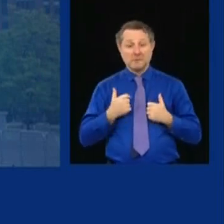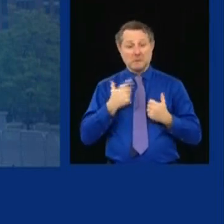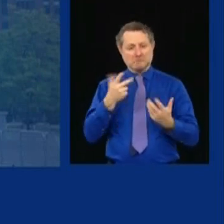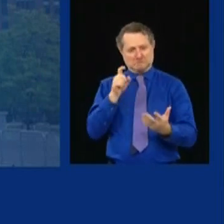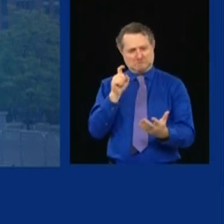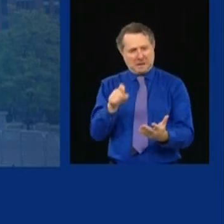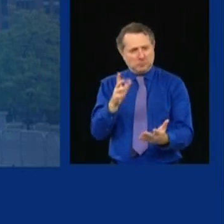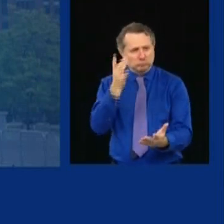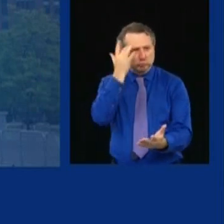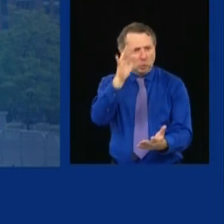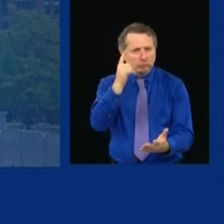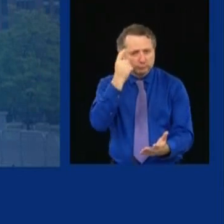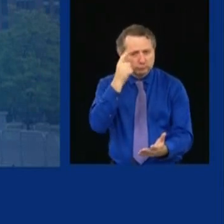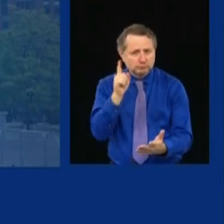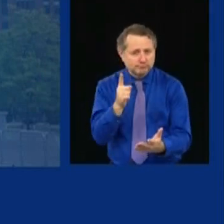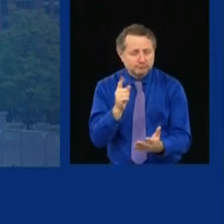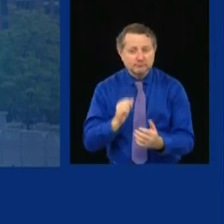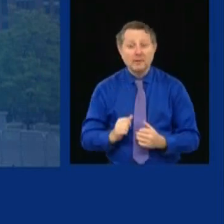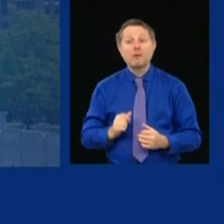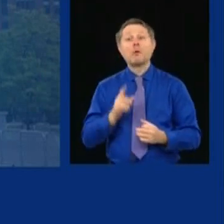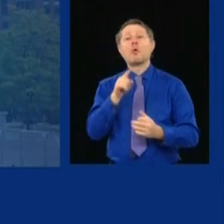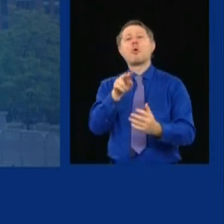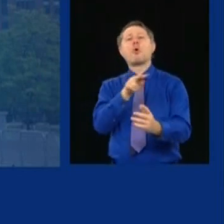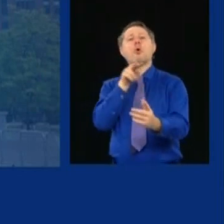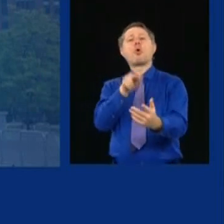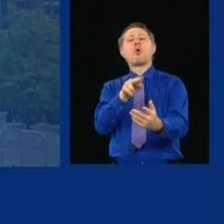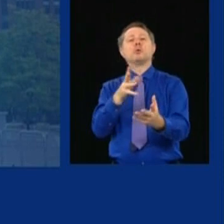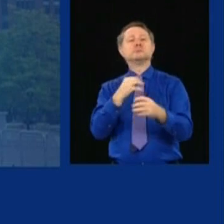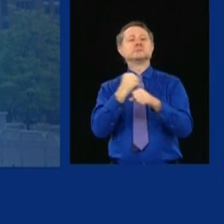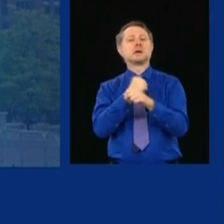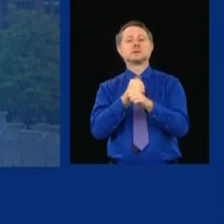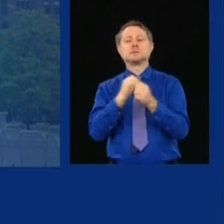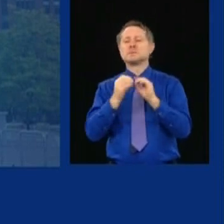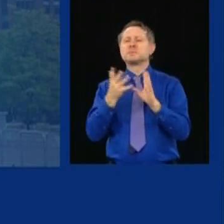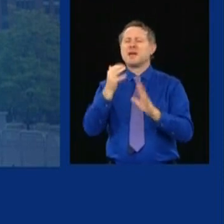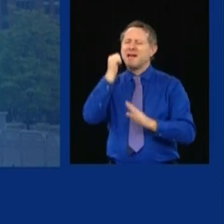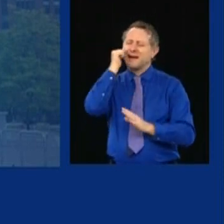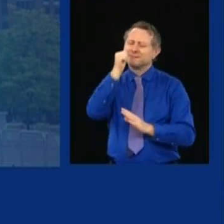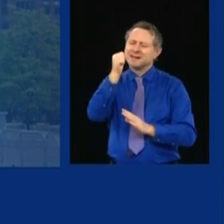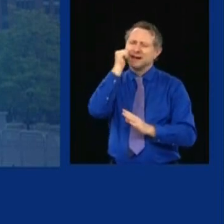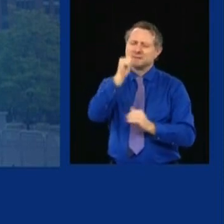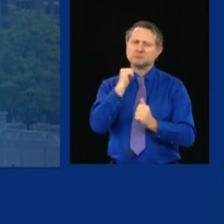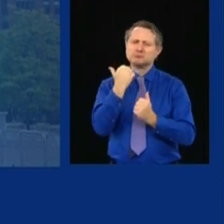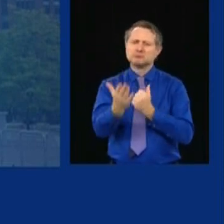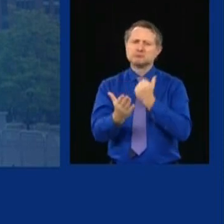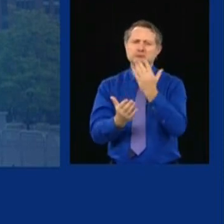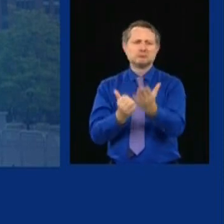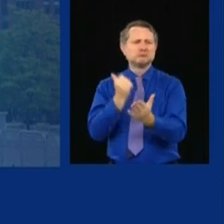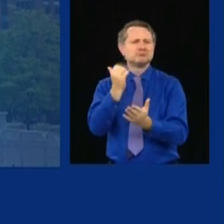CAN LEARN FROM, EDUCATE YOURSELF AND BE SMART. BE SMART.